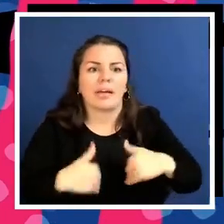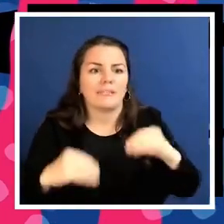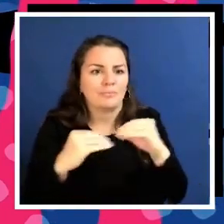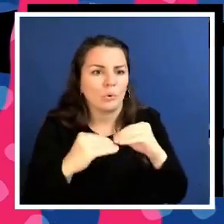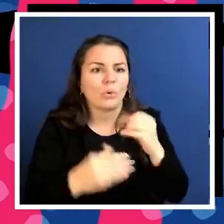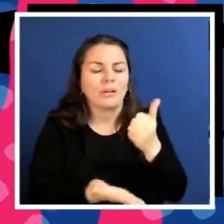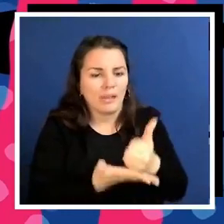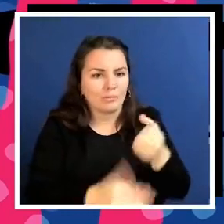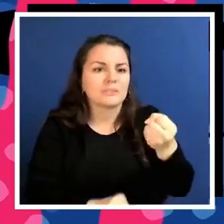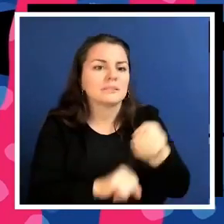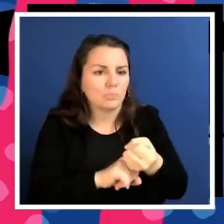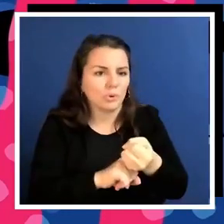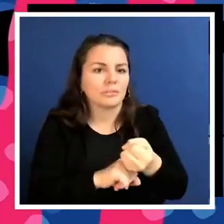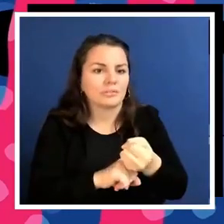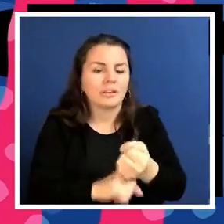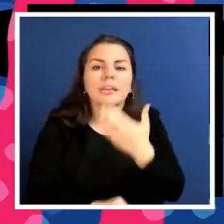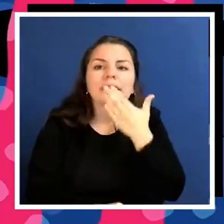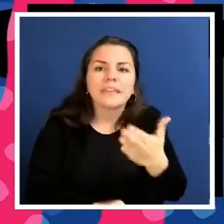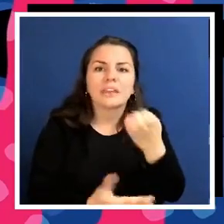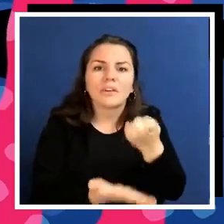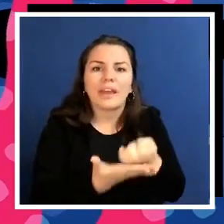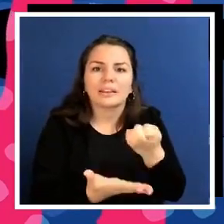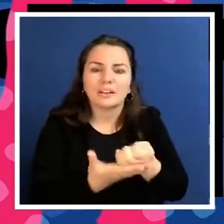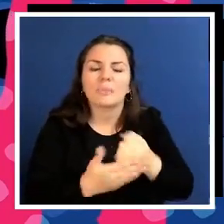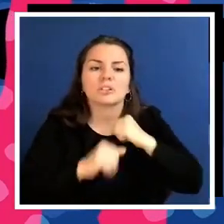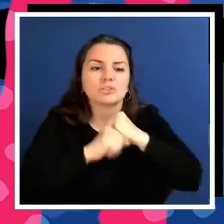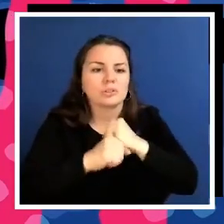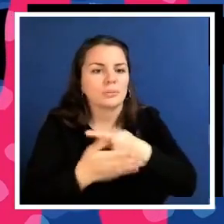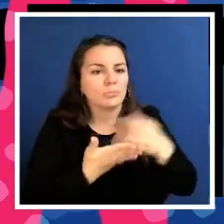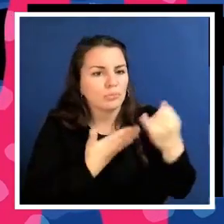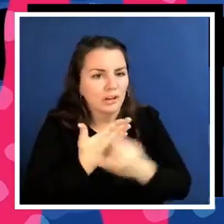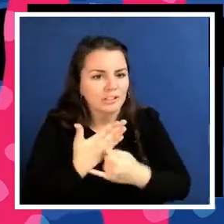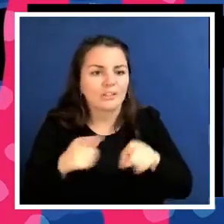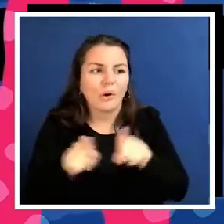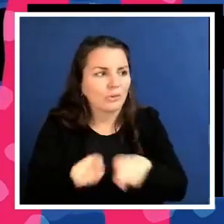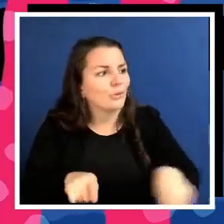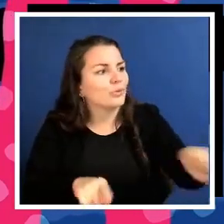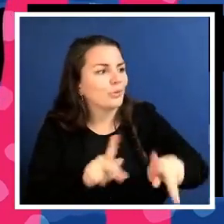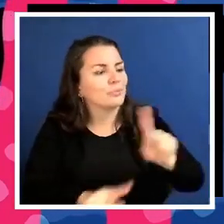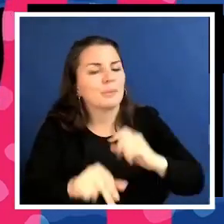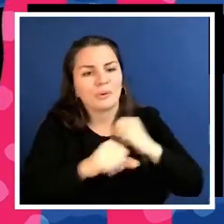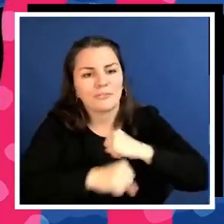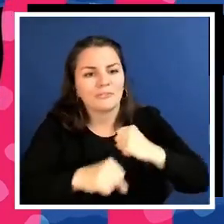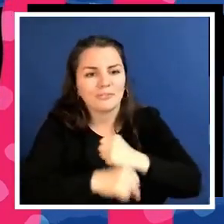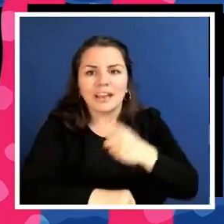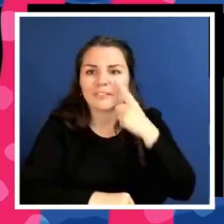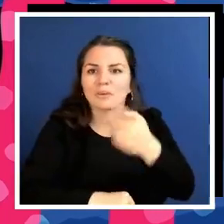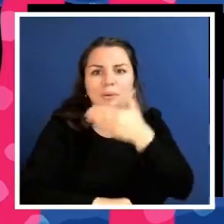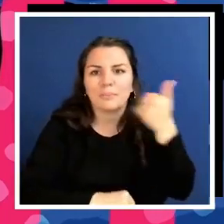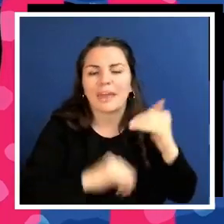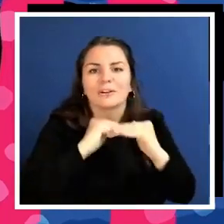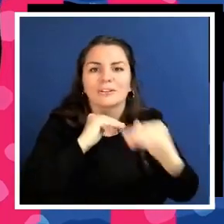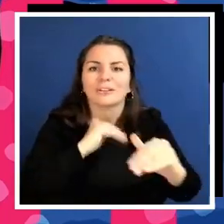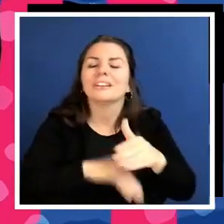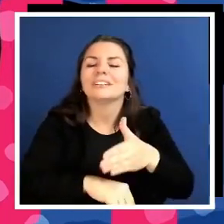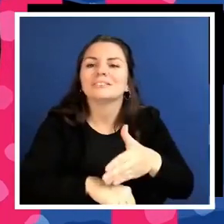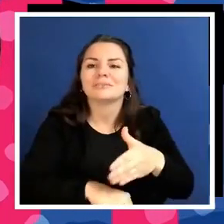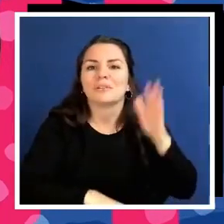THE CARE ECONOMY AND OTHER